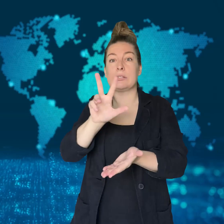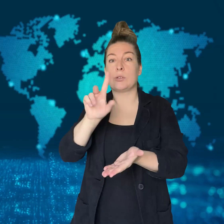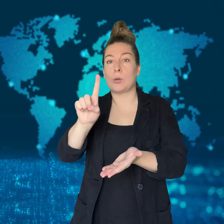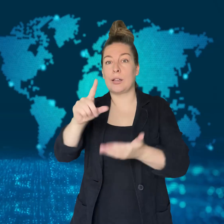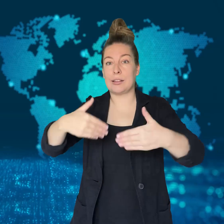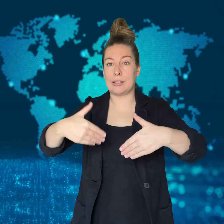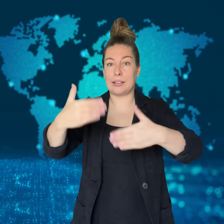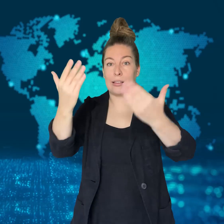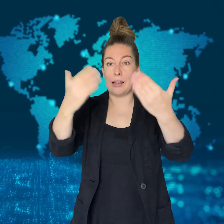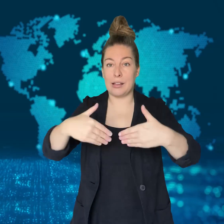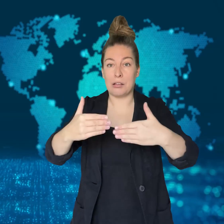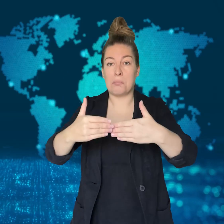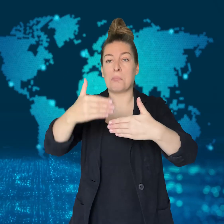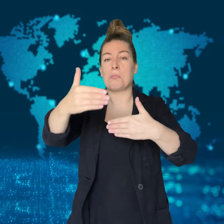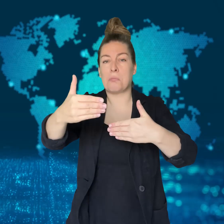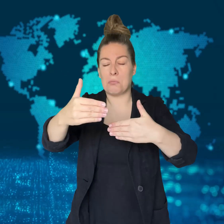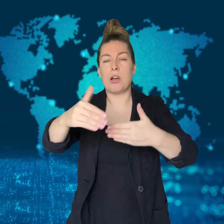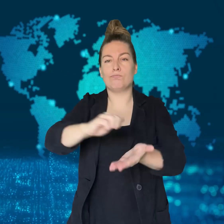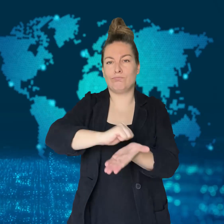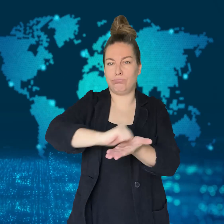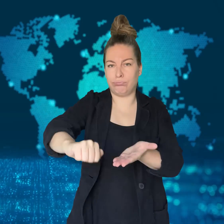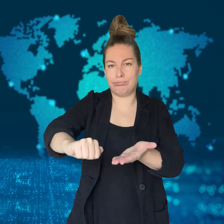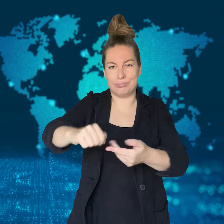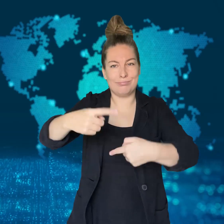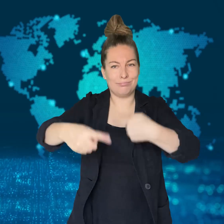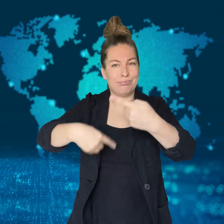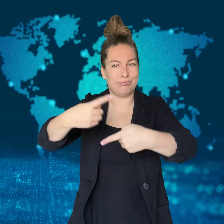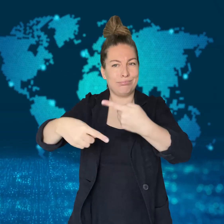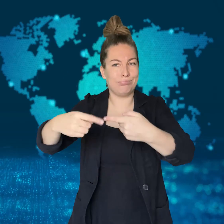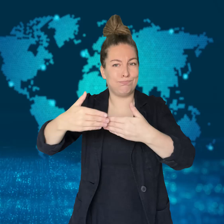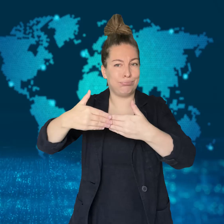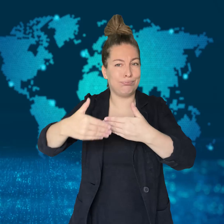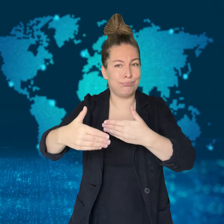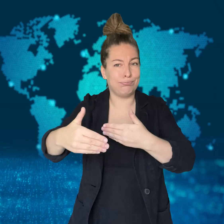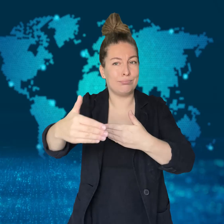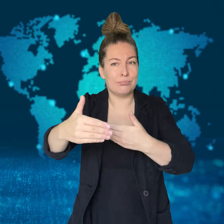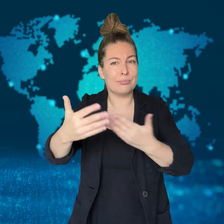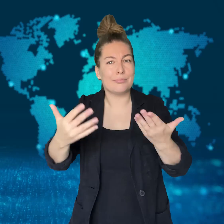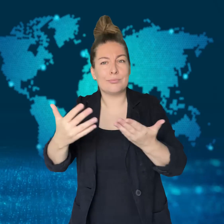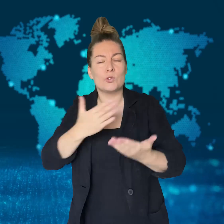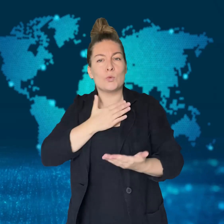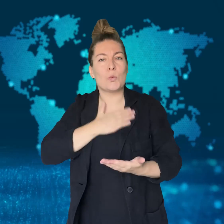protect people's personal data.